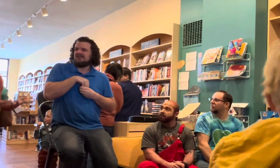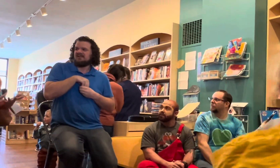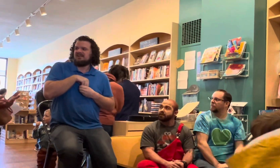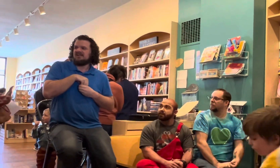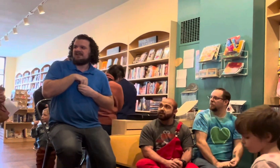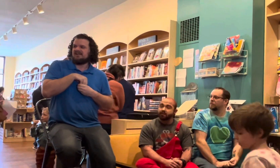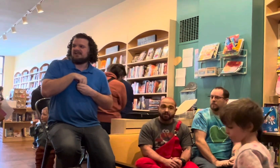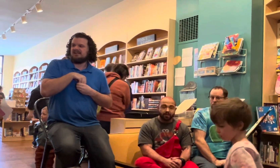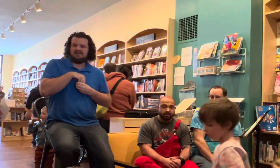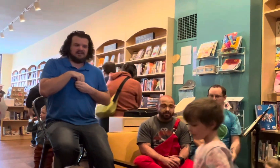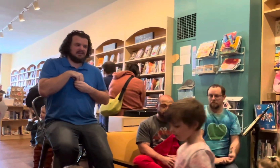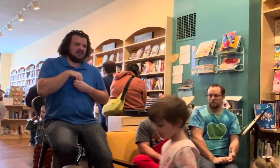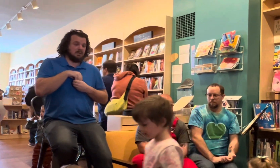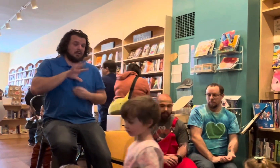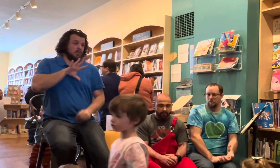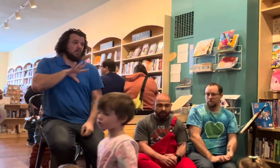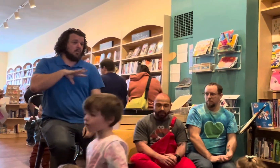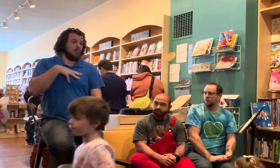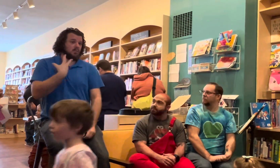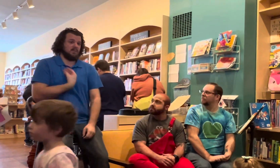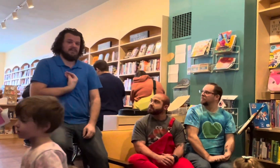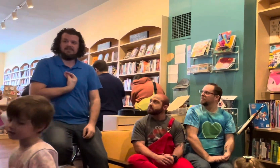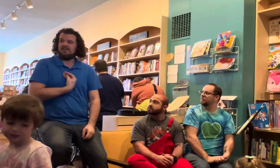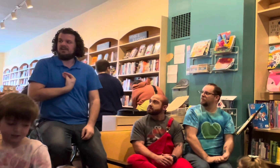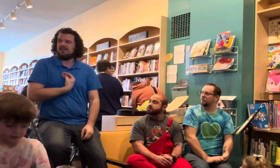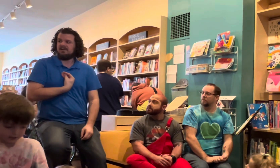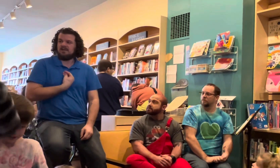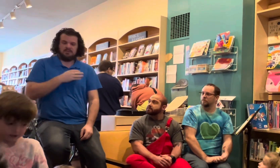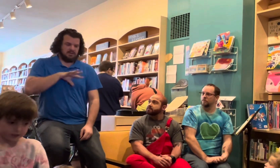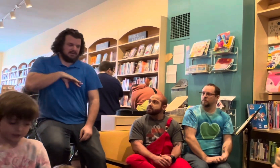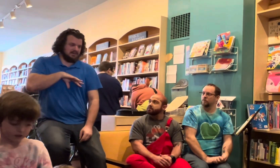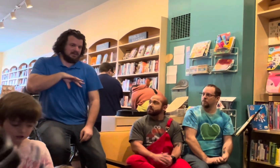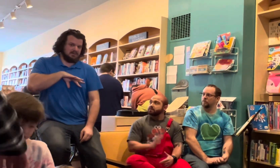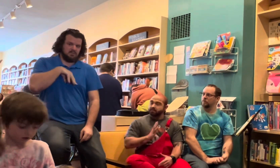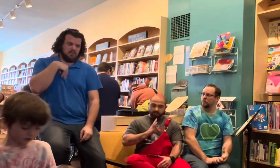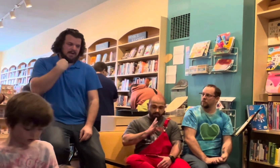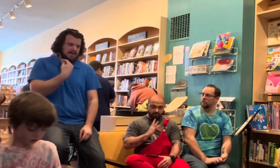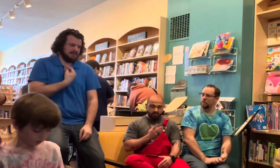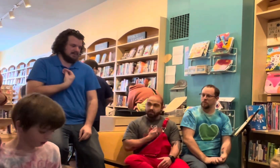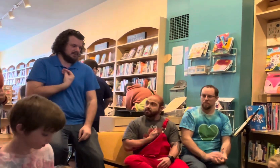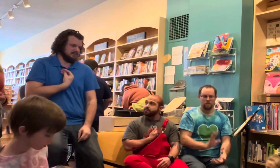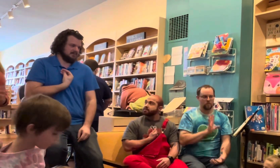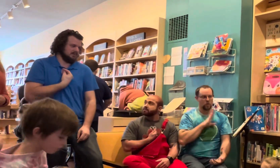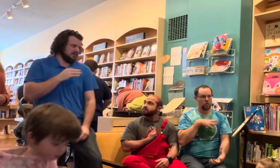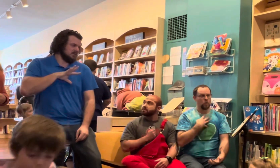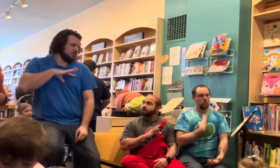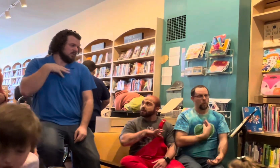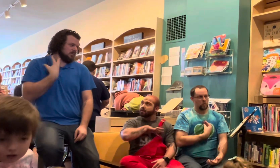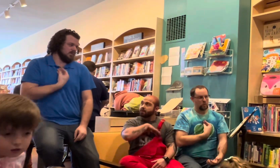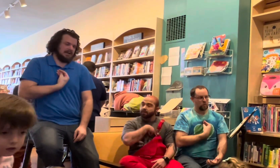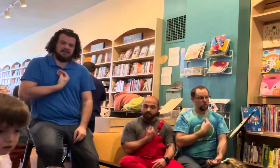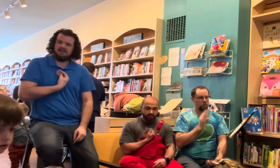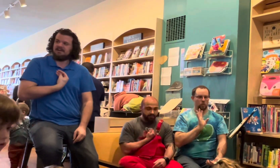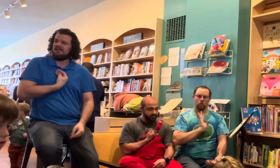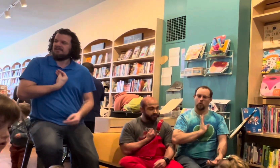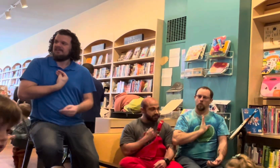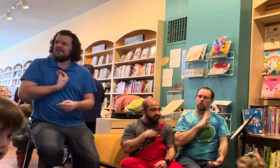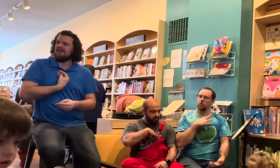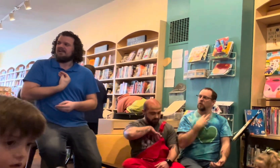feel like inside, what you're identified. So, transgender. This is the sign for "transgender."